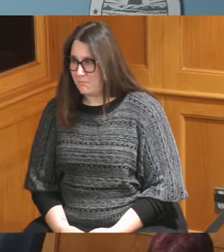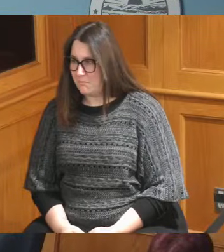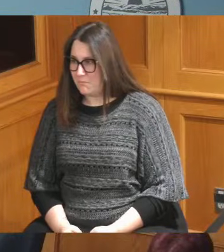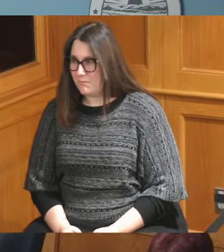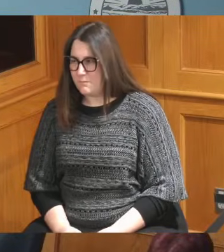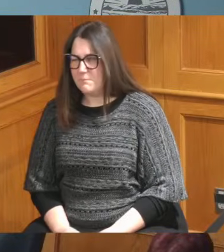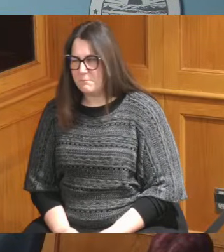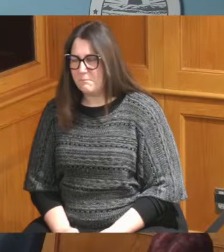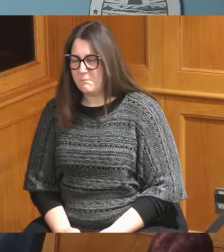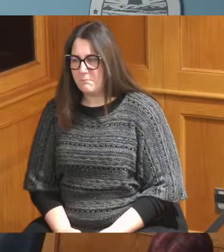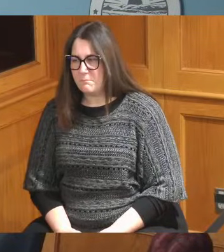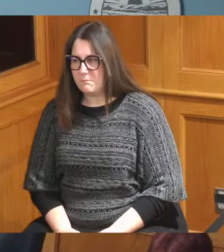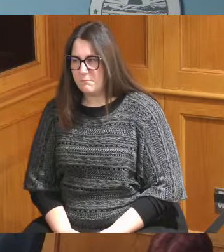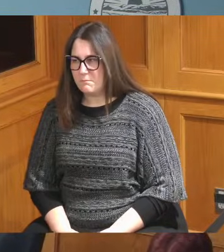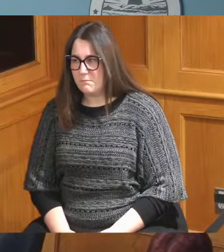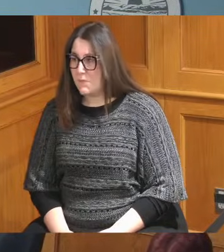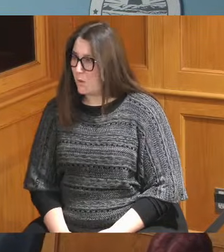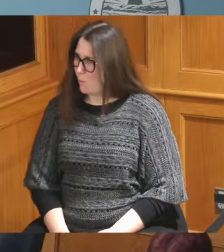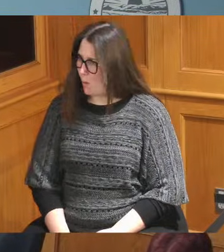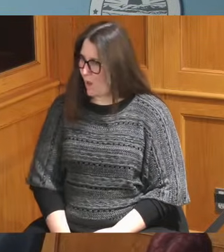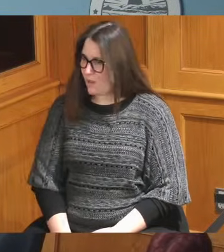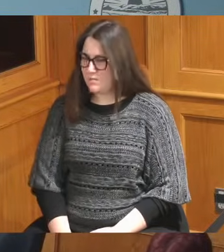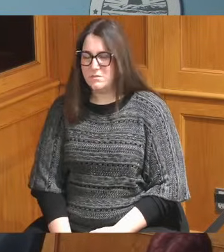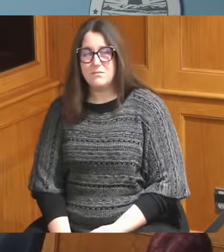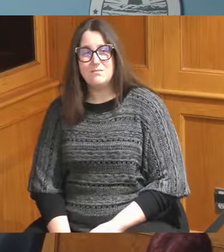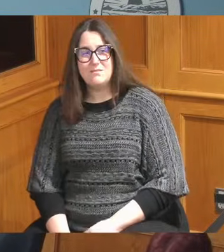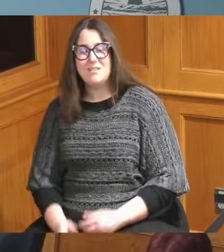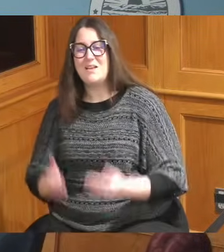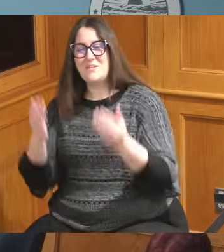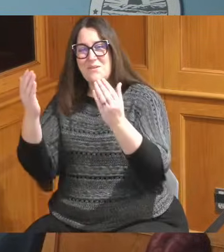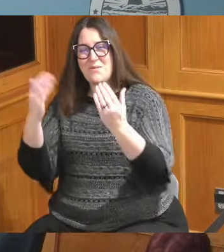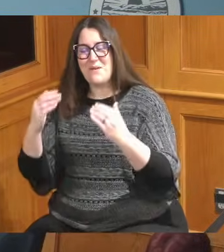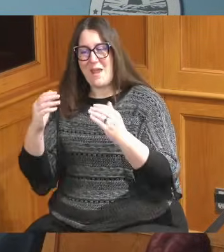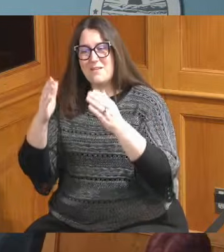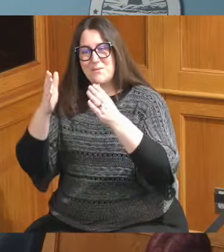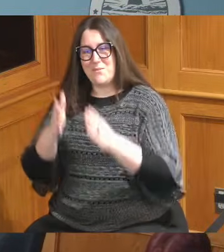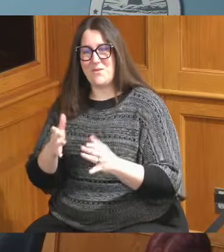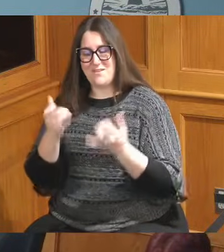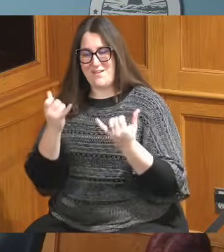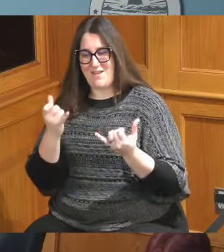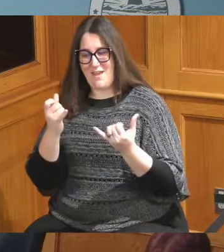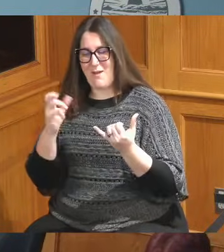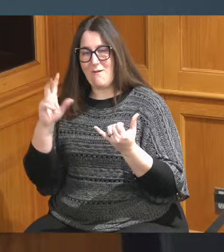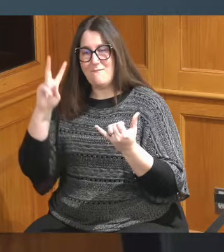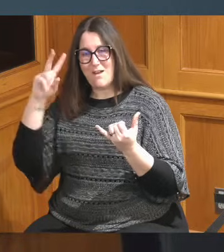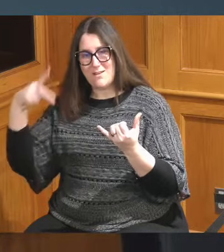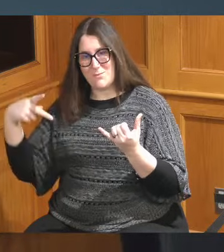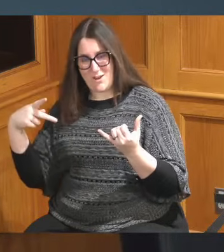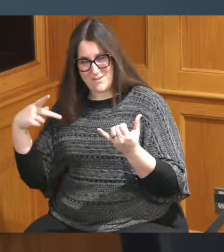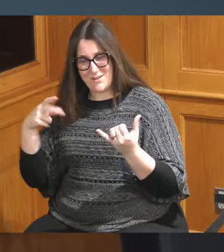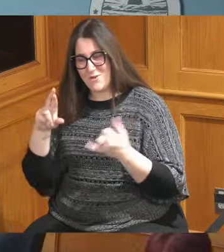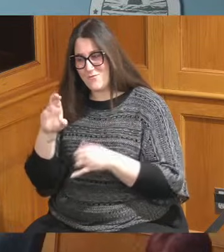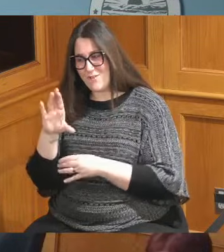Okay, we're going to go to our next recipient, uh, Vice President Reece.